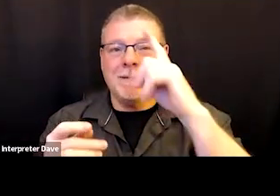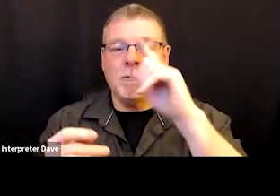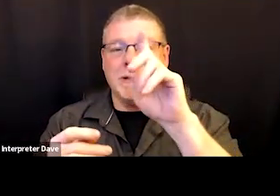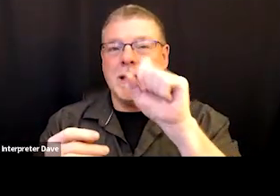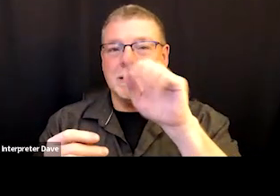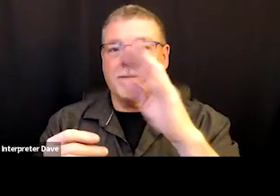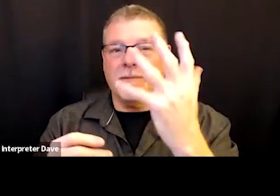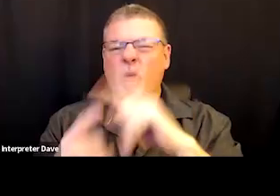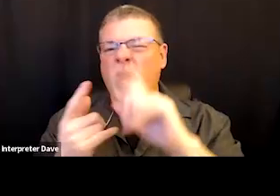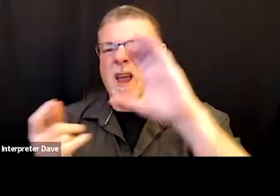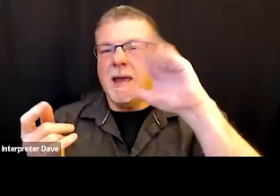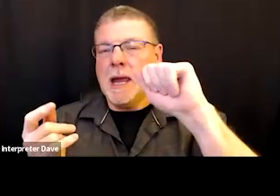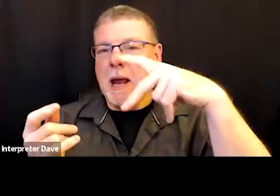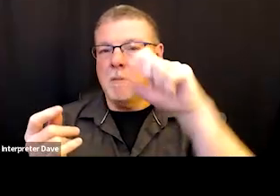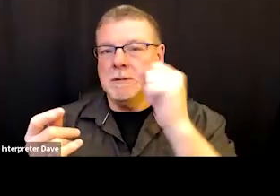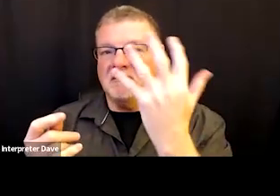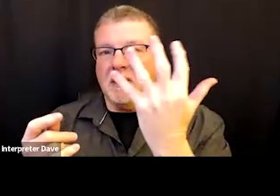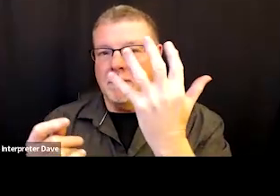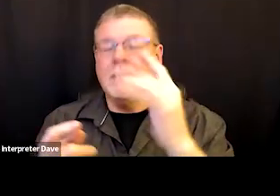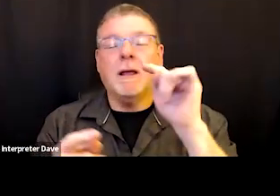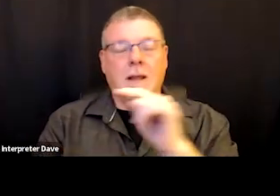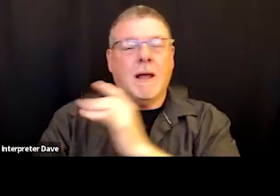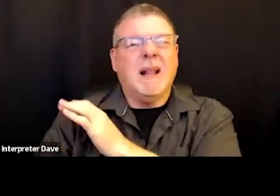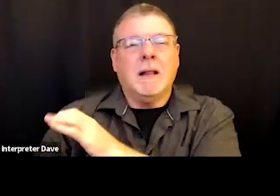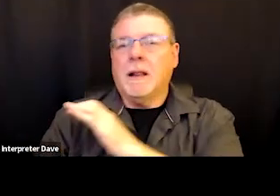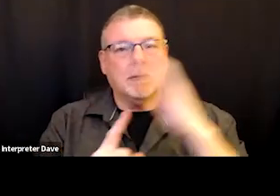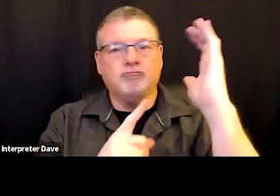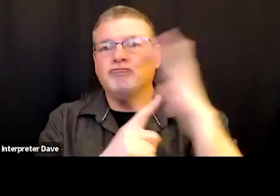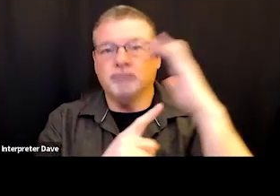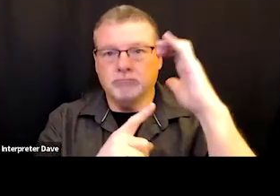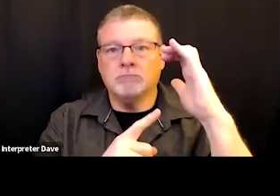or the CAPS-5, that is clinician-administered.